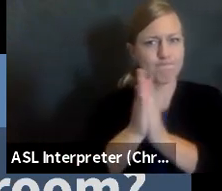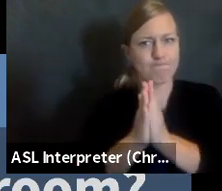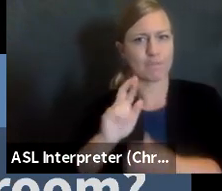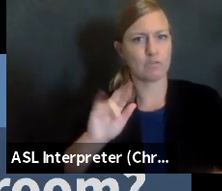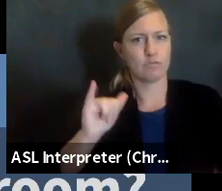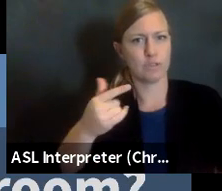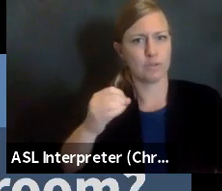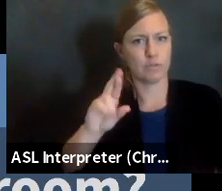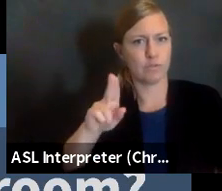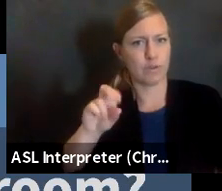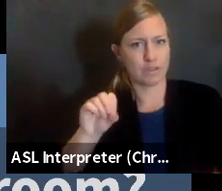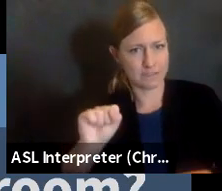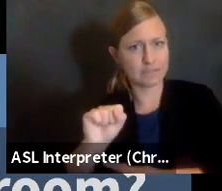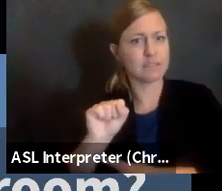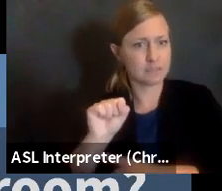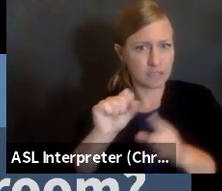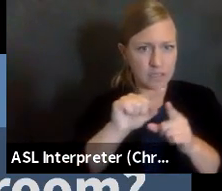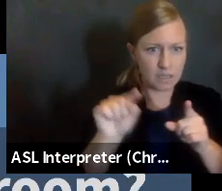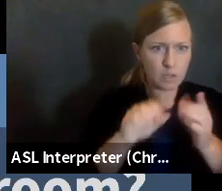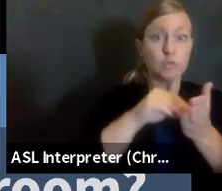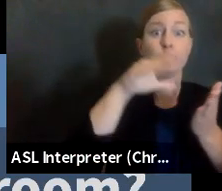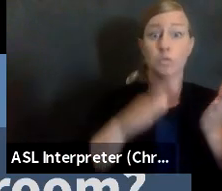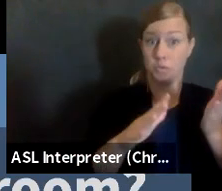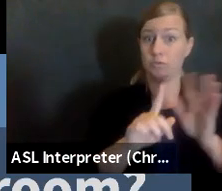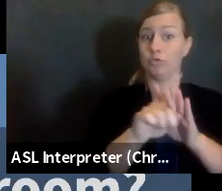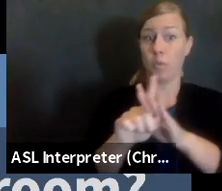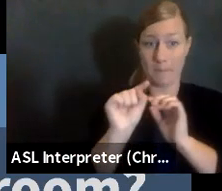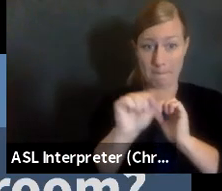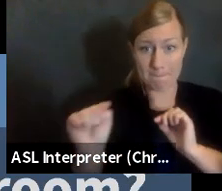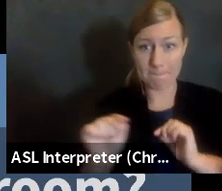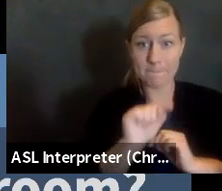ESD 113 - Andrew Hickman: Students is a big word. ESD 113 - Andrew Hickman: But that engaging word is just